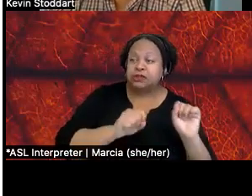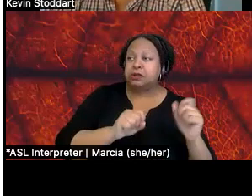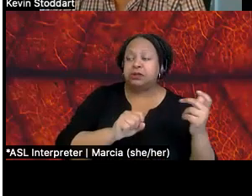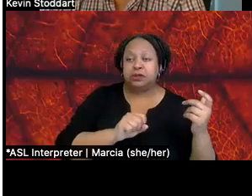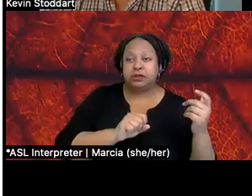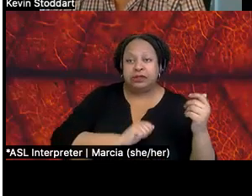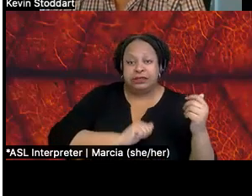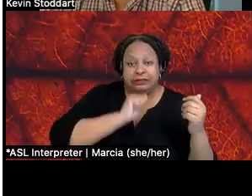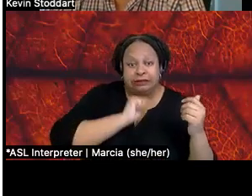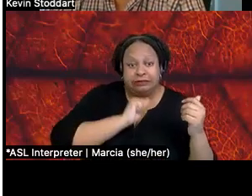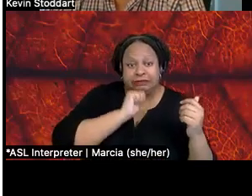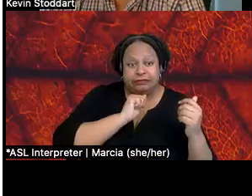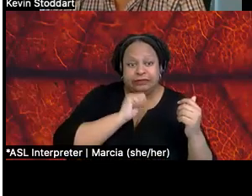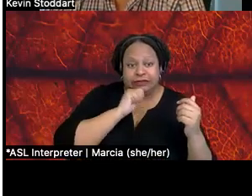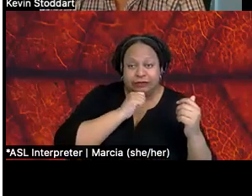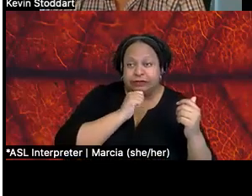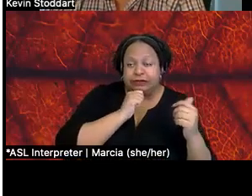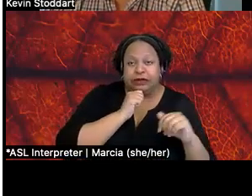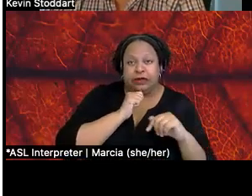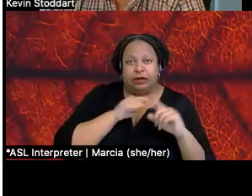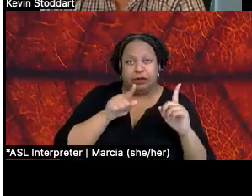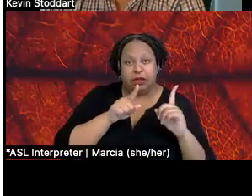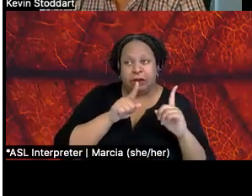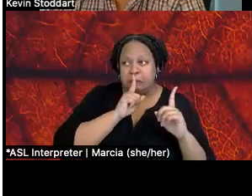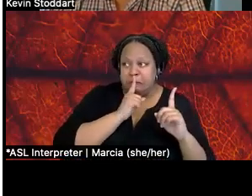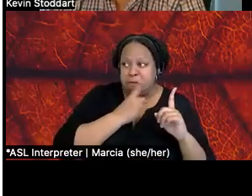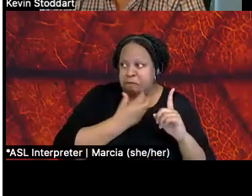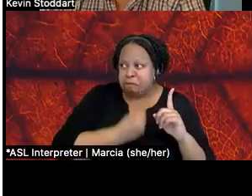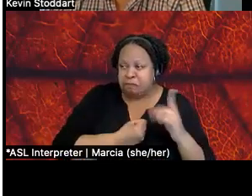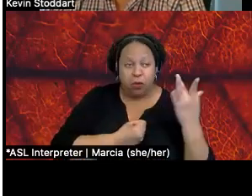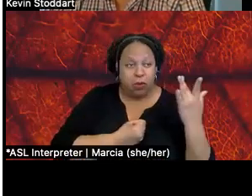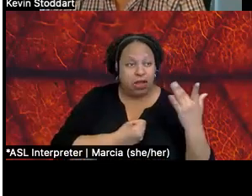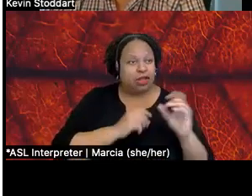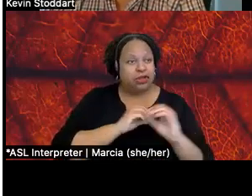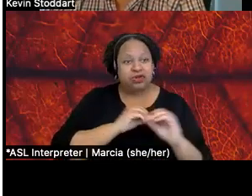their lack of peer connection or support in the community.